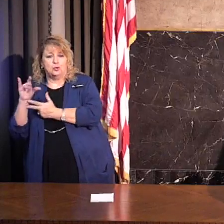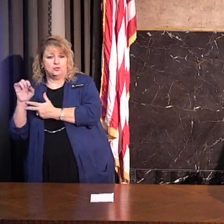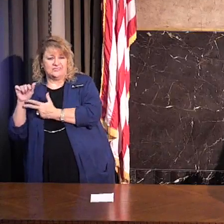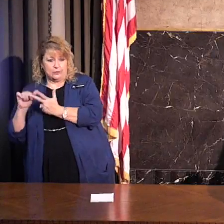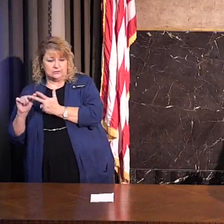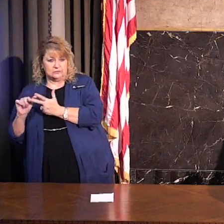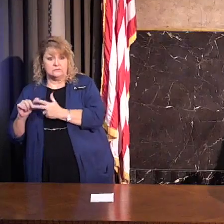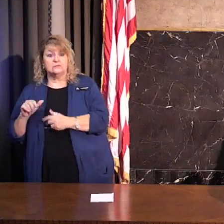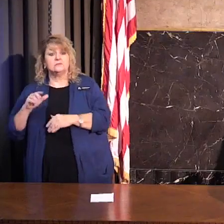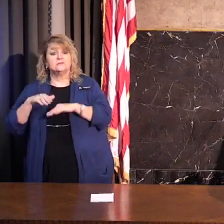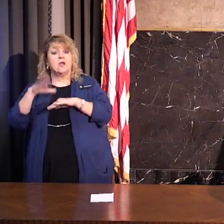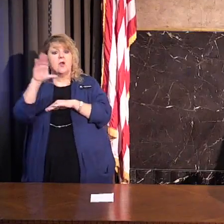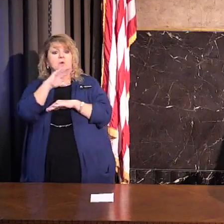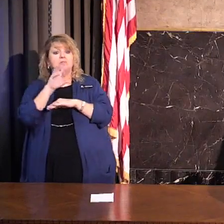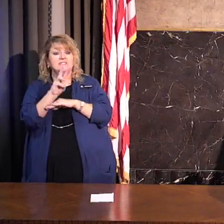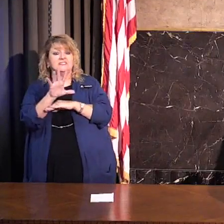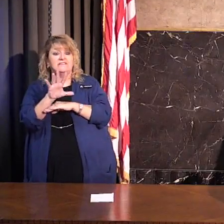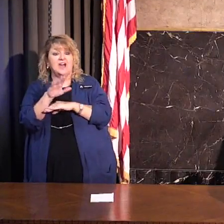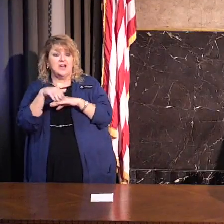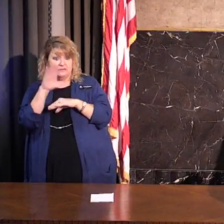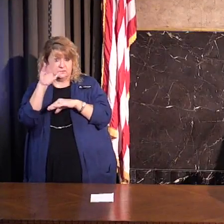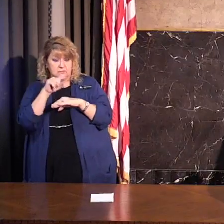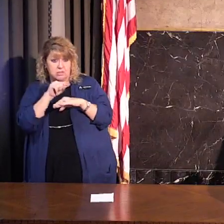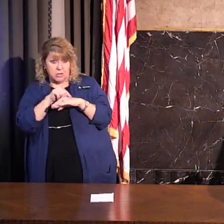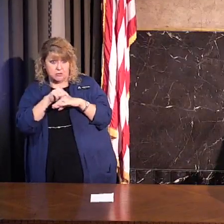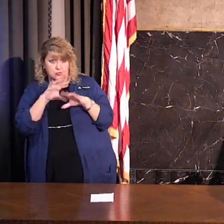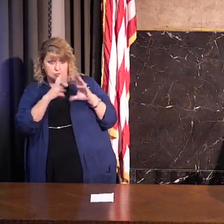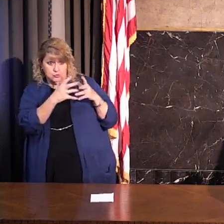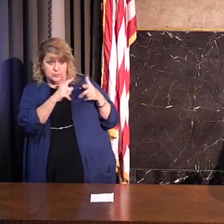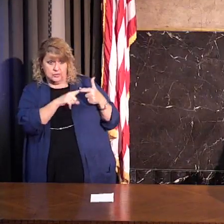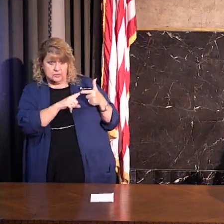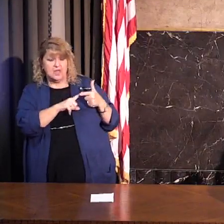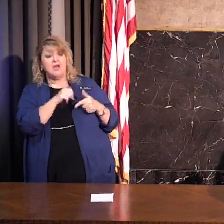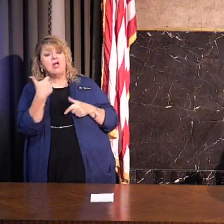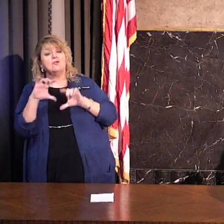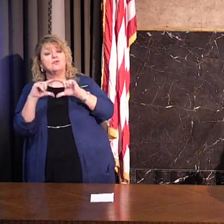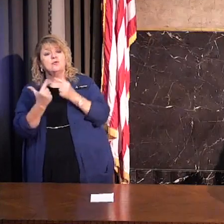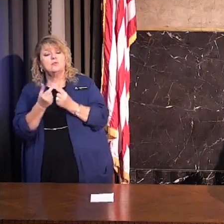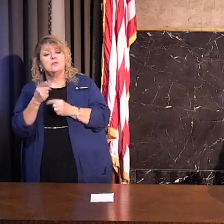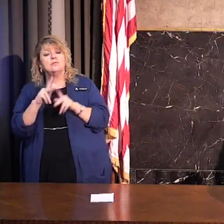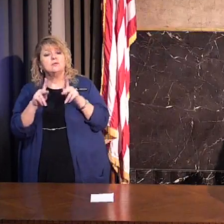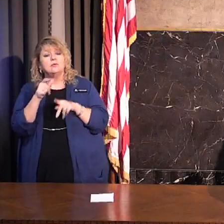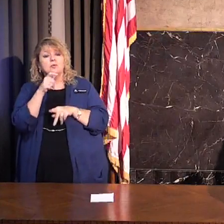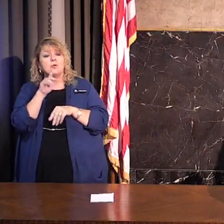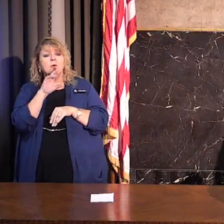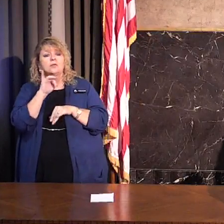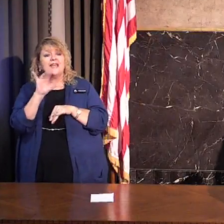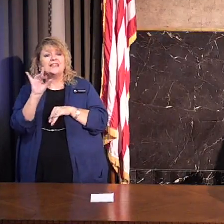number one people who are 65 years of age and older Number